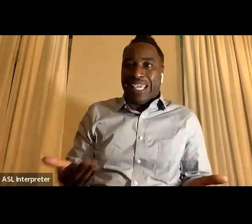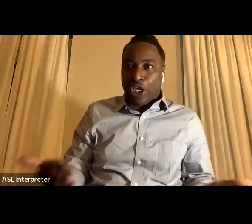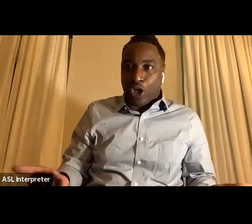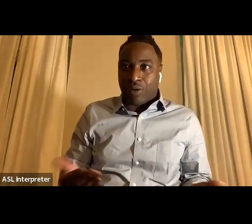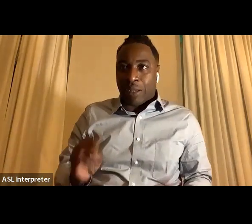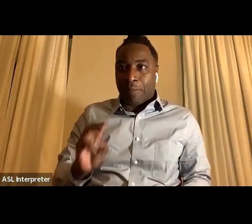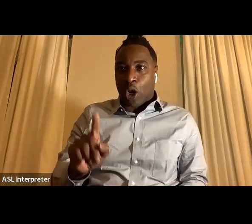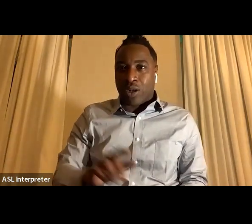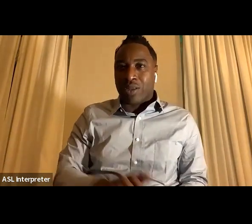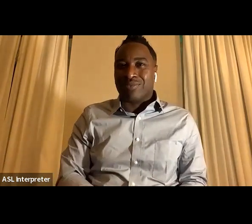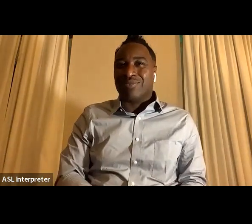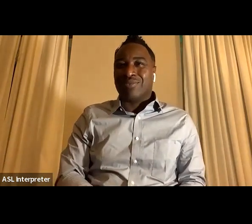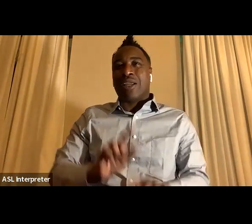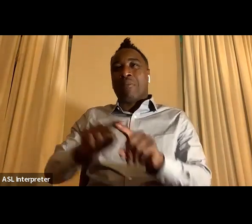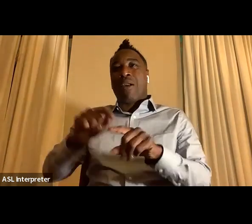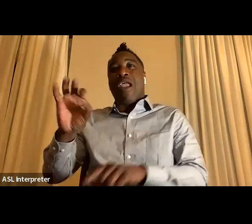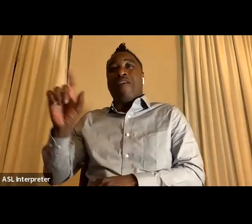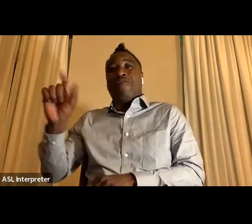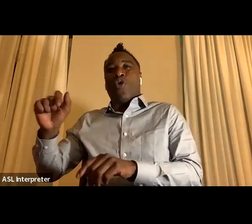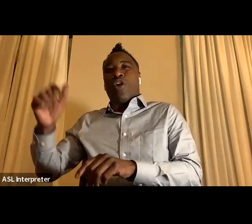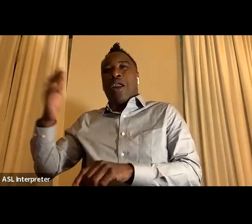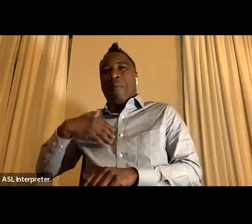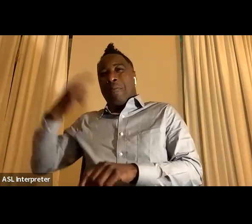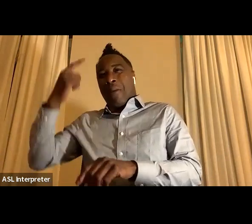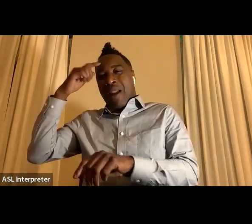And also, I was kind of sick when I just got back.